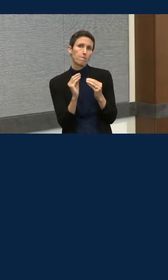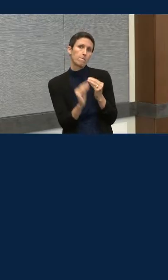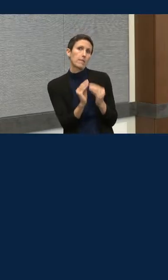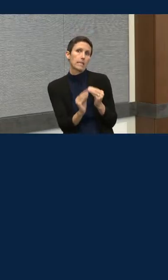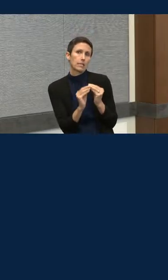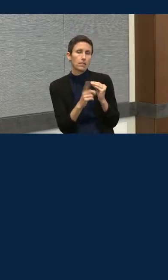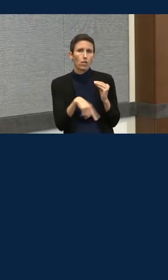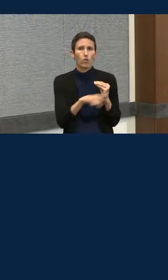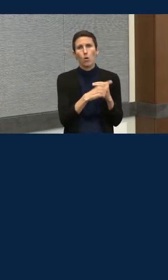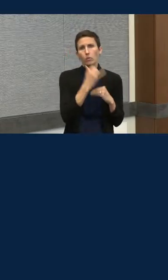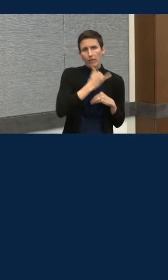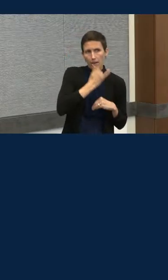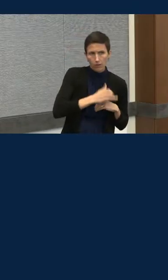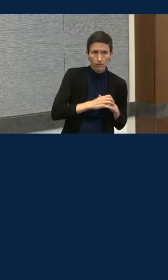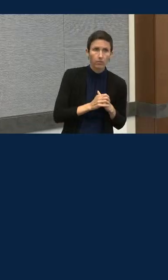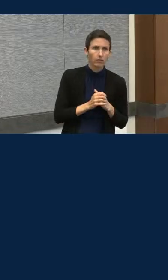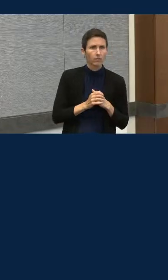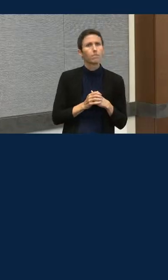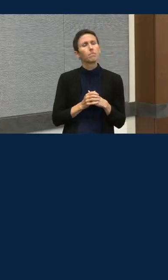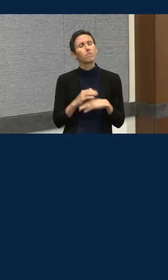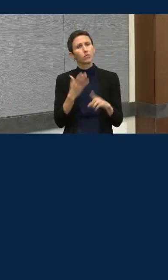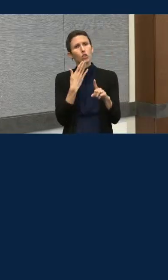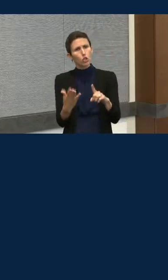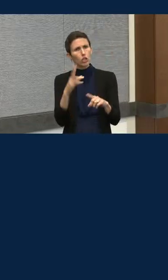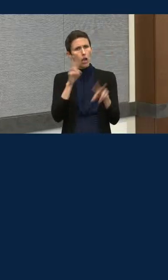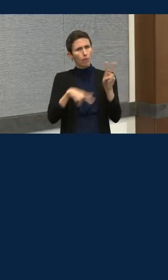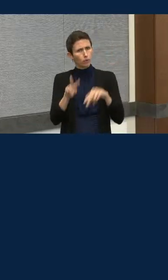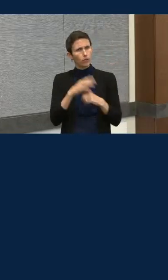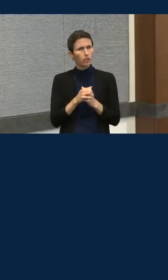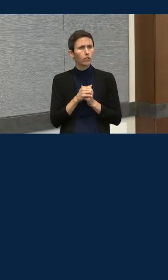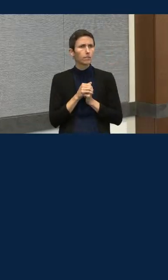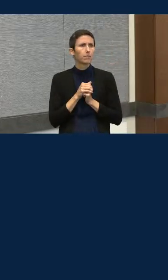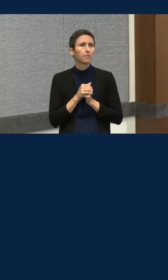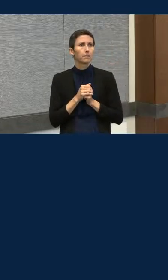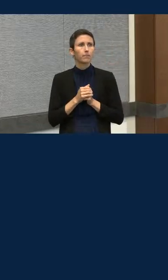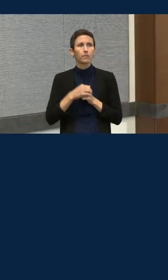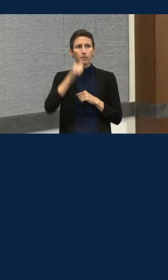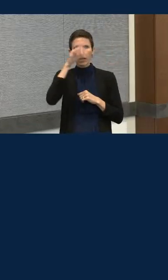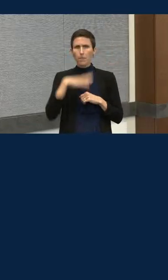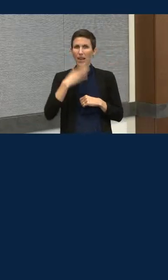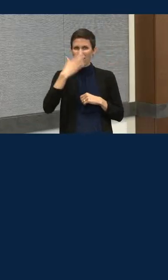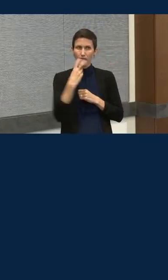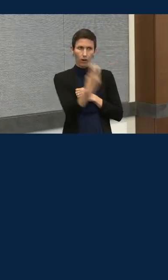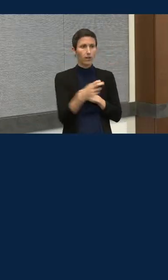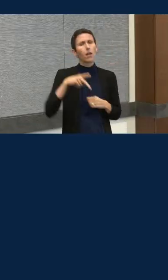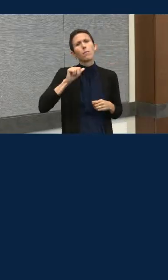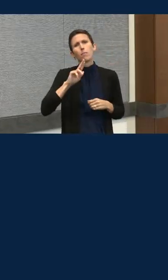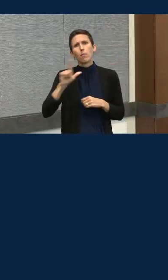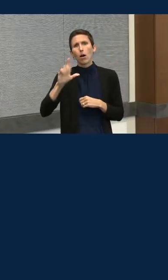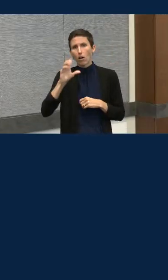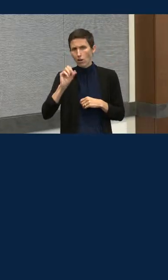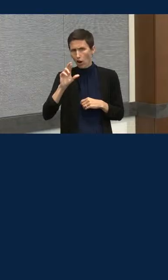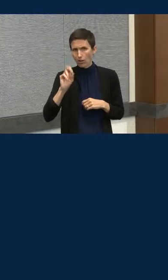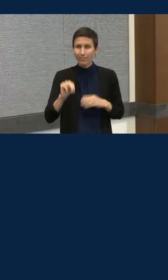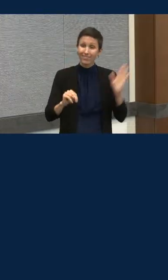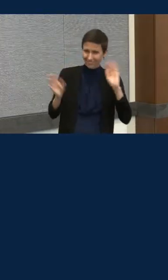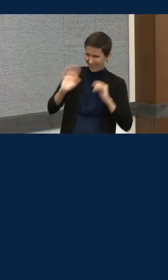very insightful observation.